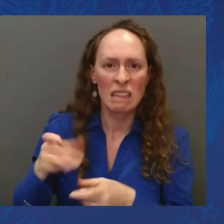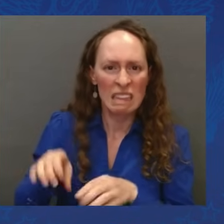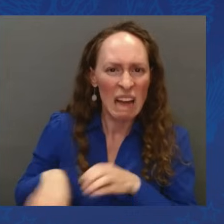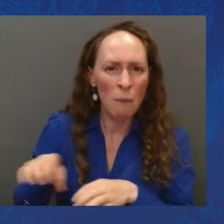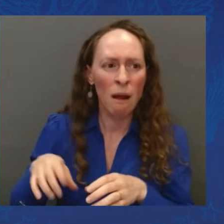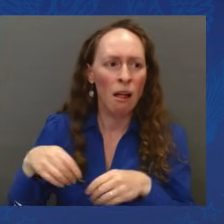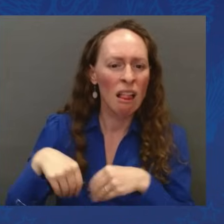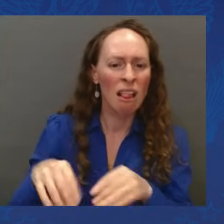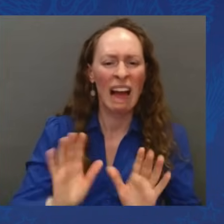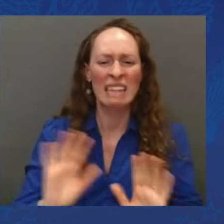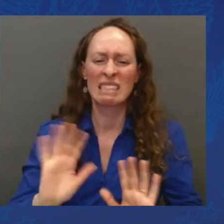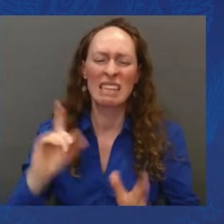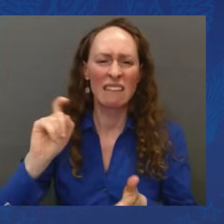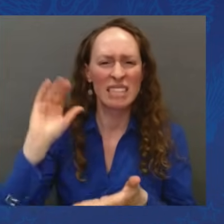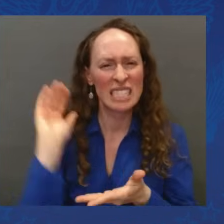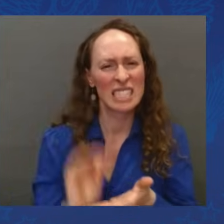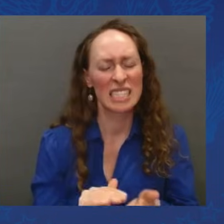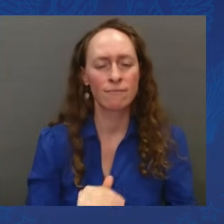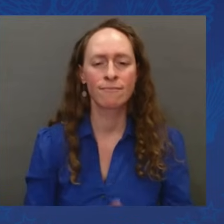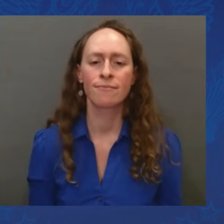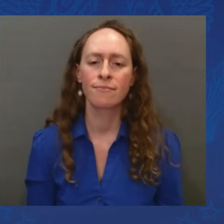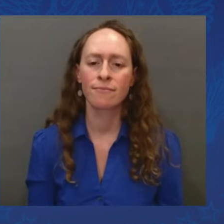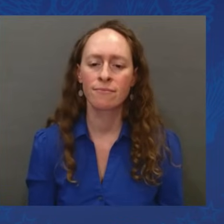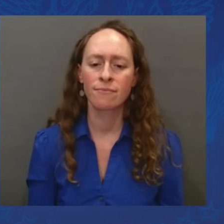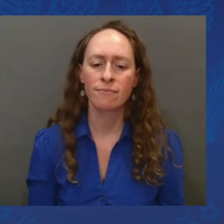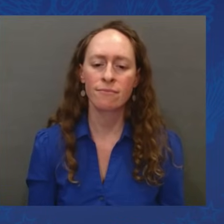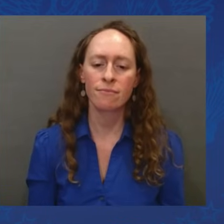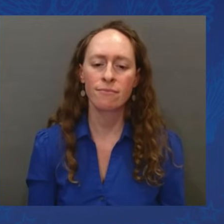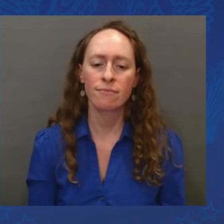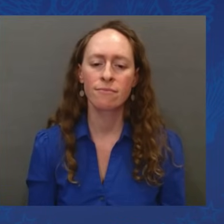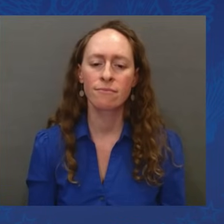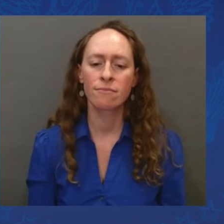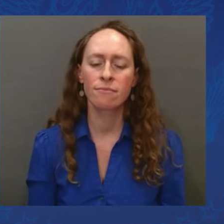But, John, I know two people near where I live.